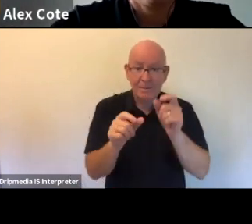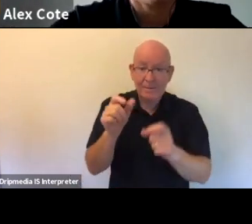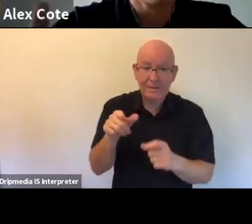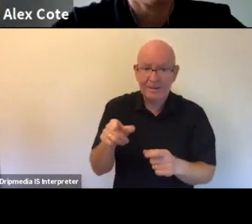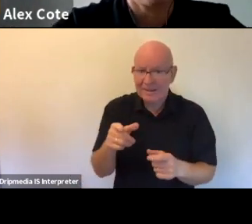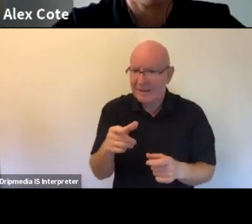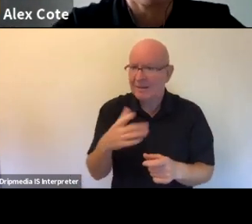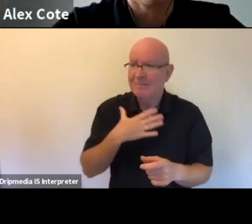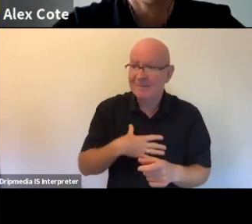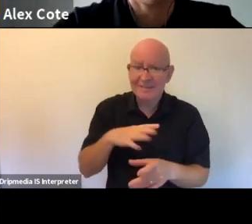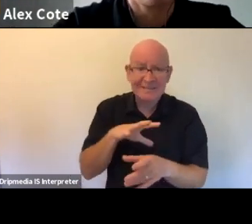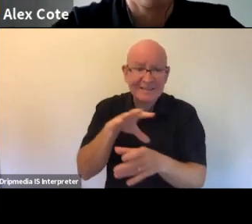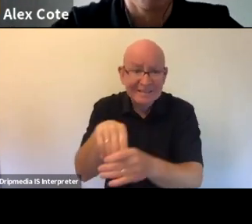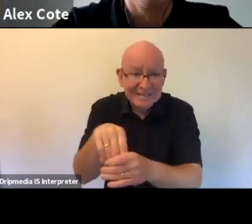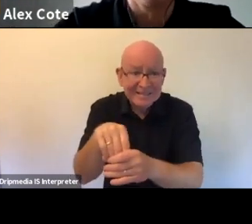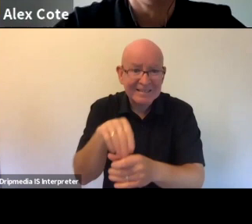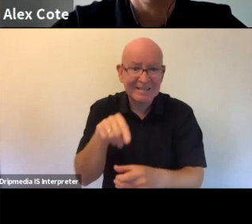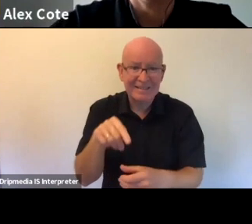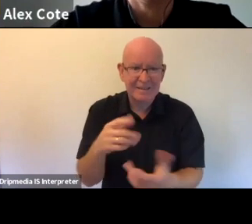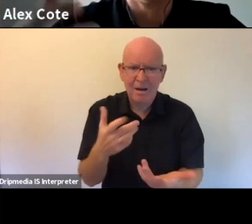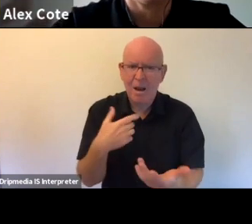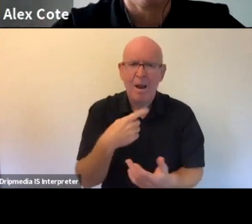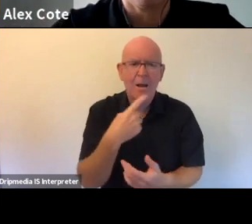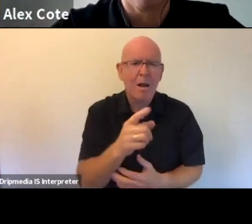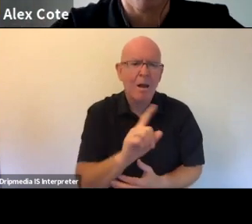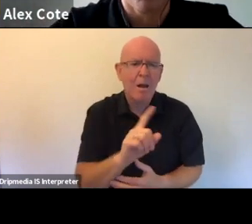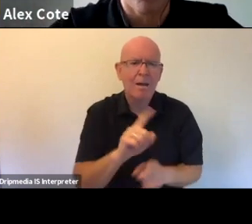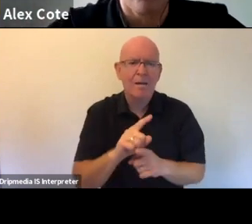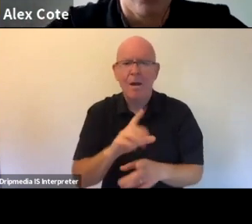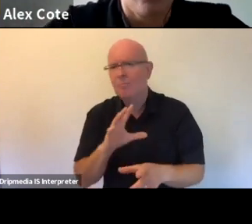Four times the poverty line for blind people, seven times the poverty line